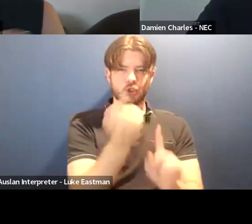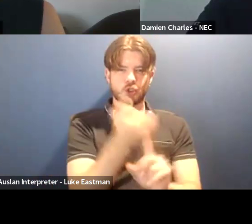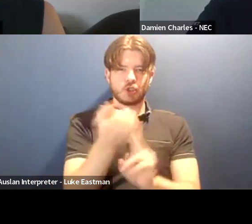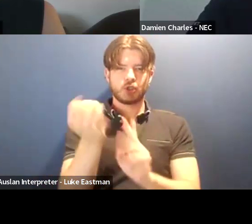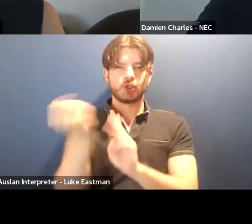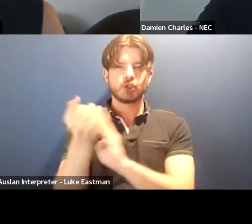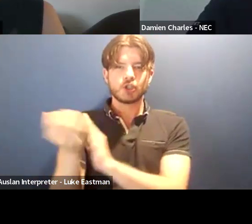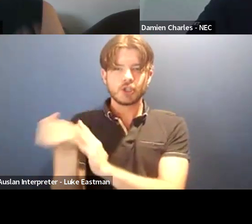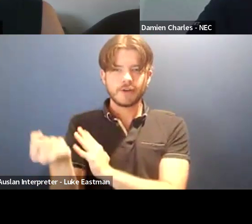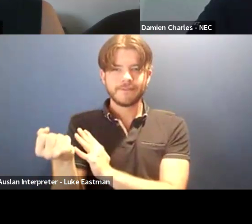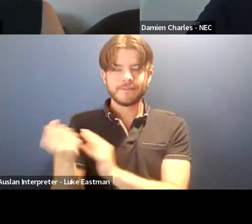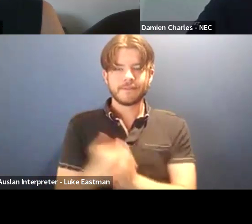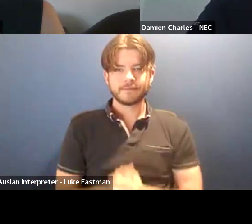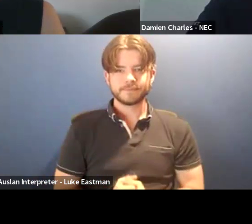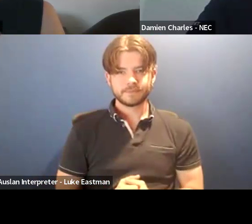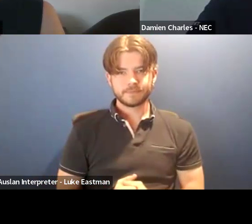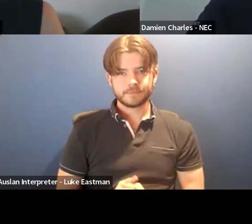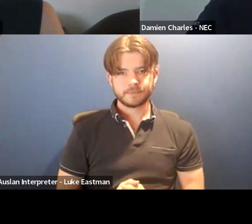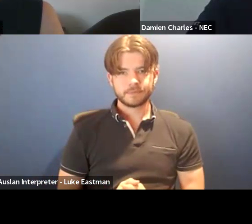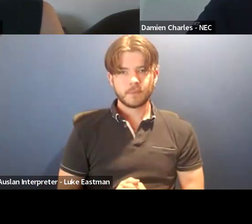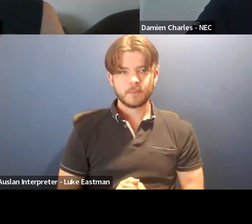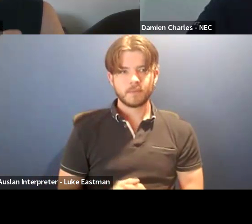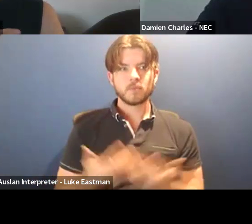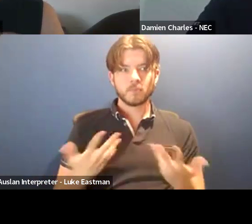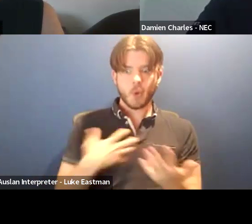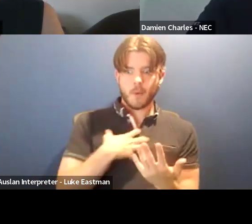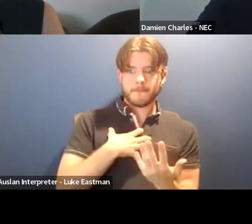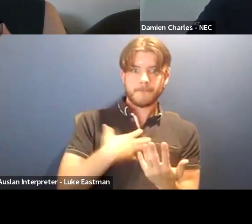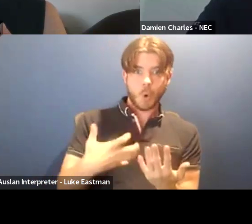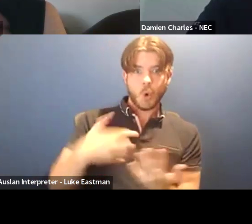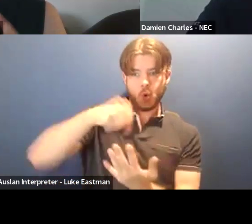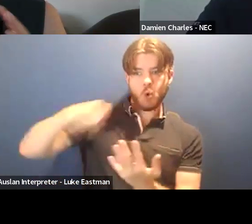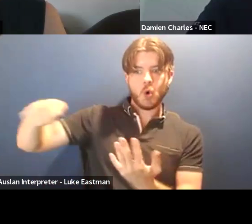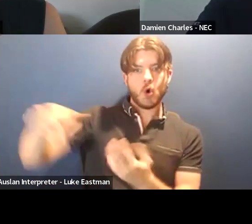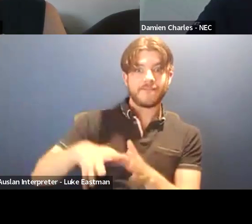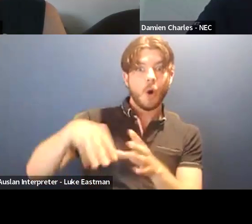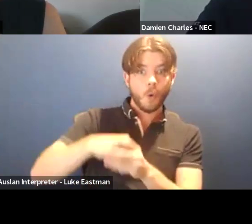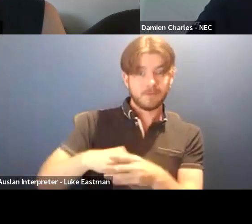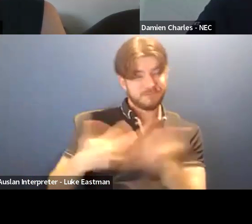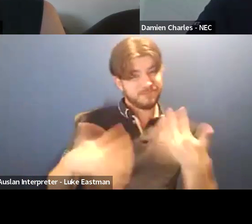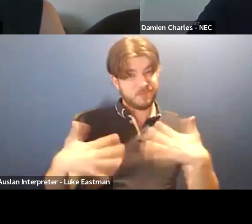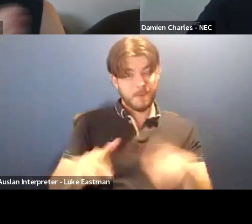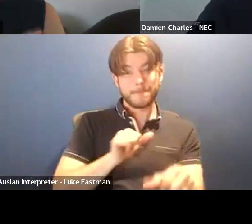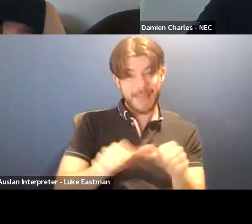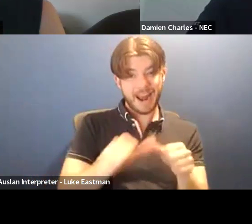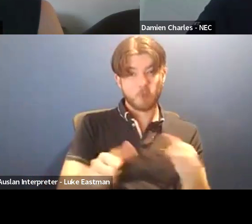sum of many parts leads to a better a better outcome for people, and we